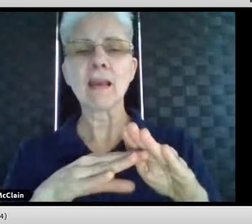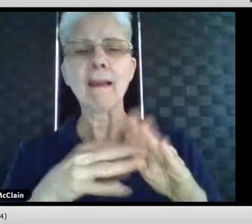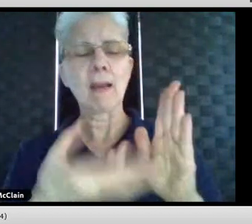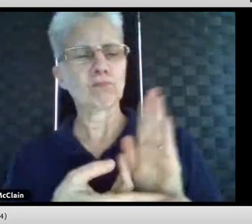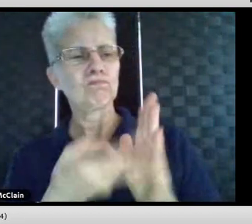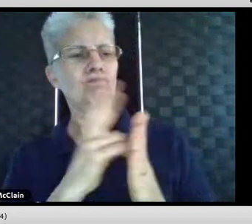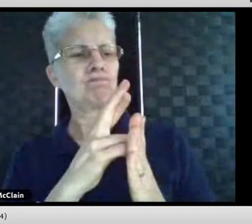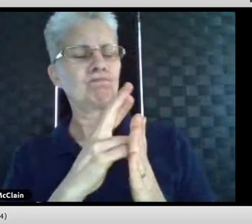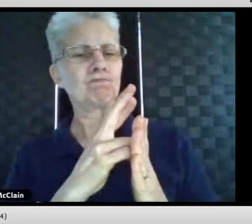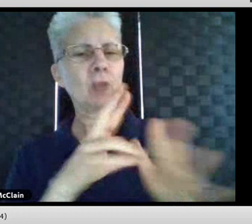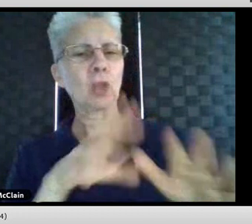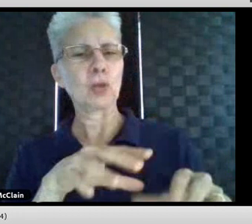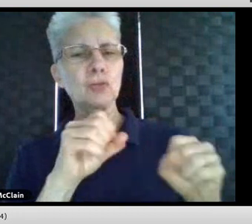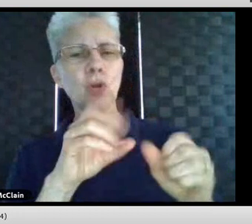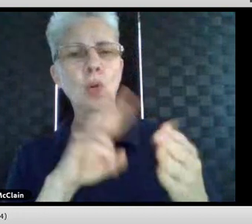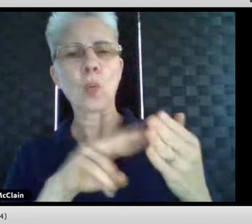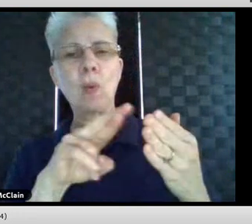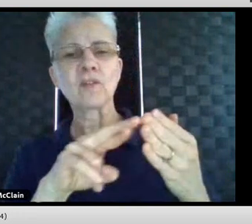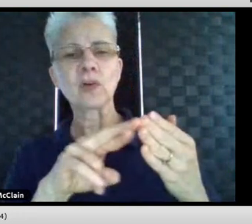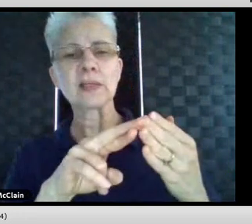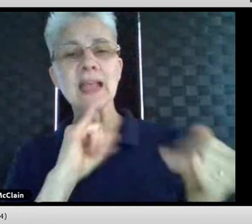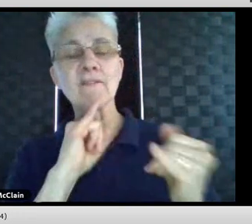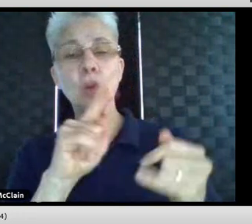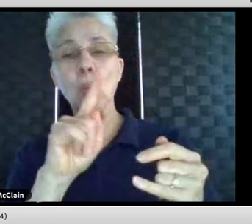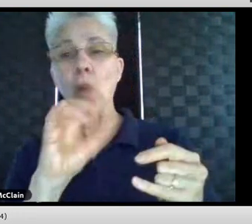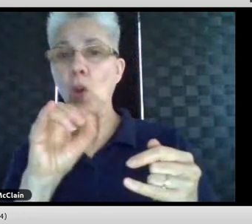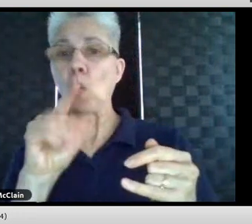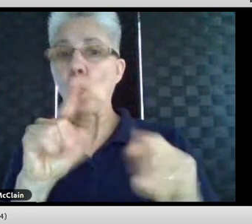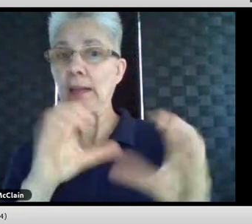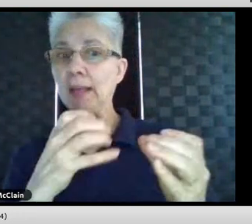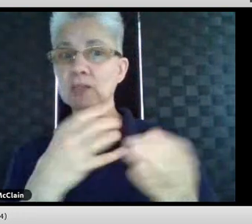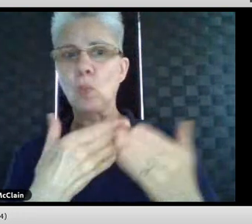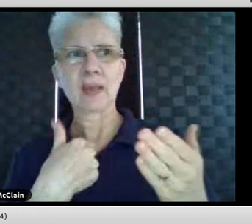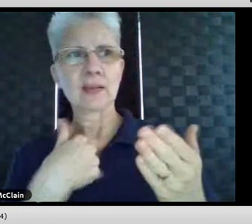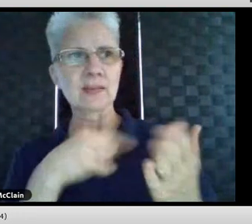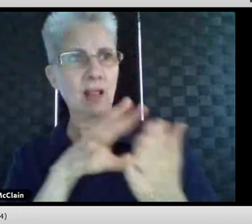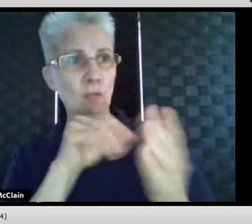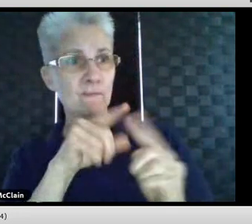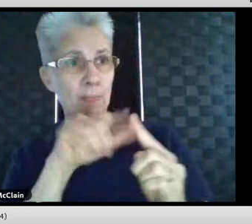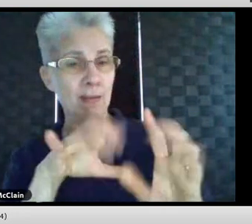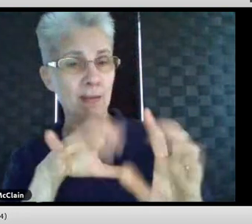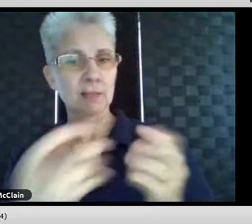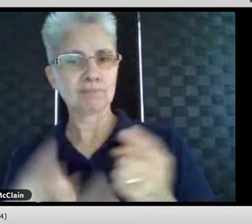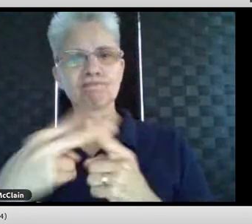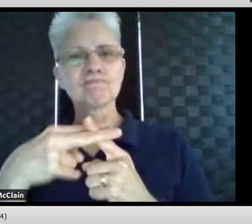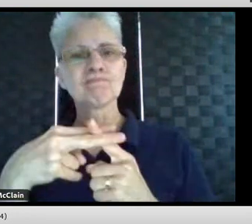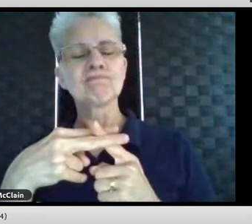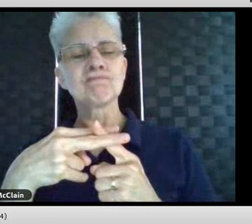and took a reference-interview-101 class. And so some of the things I got from that class are going to be included in this.